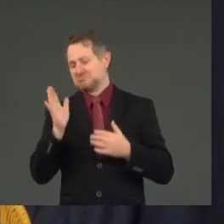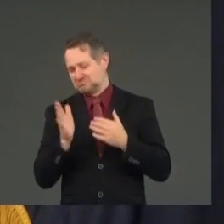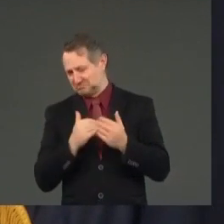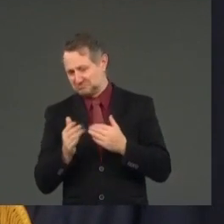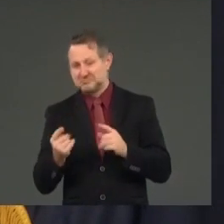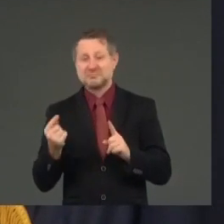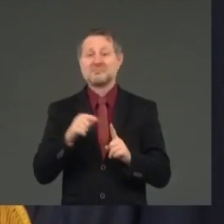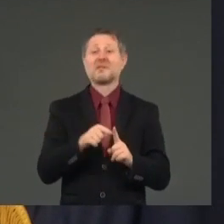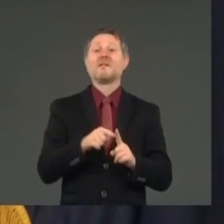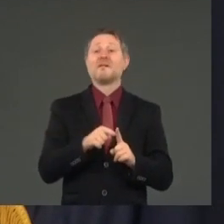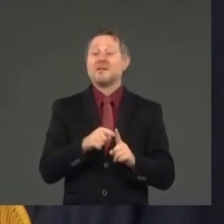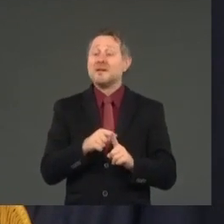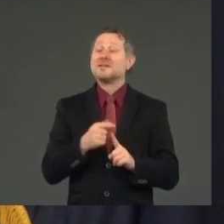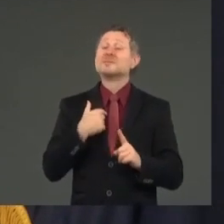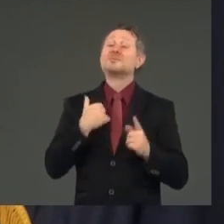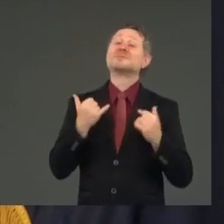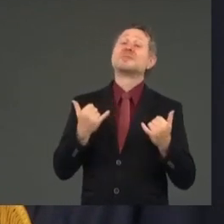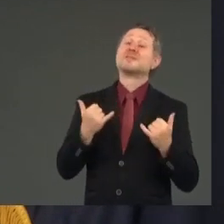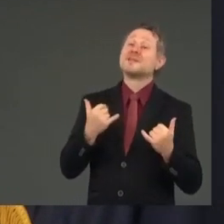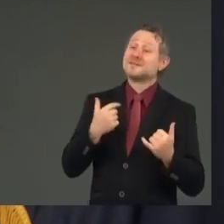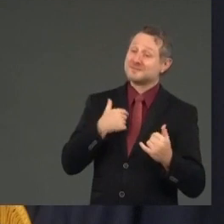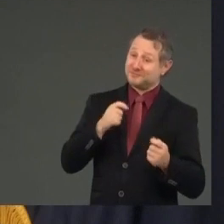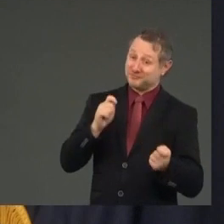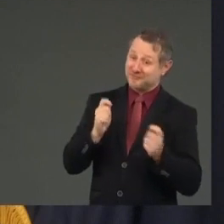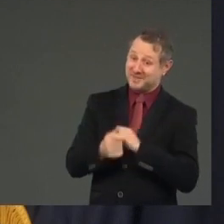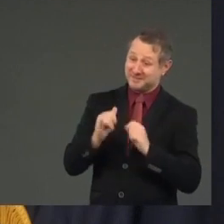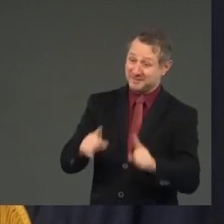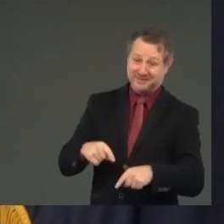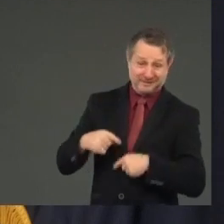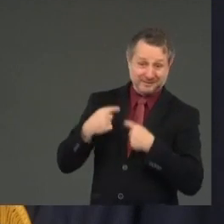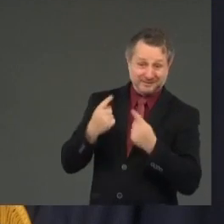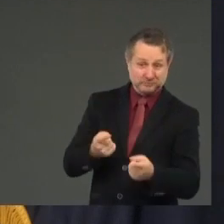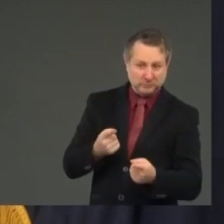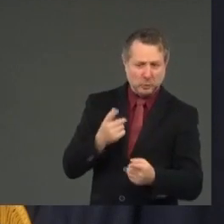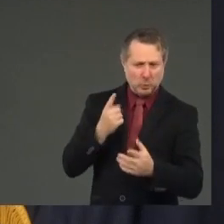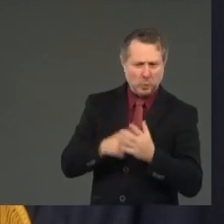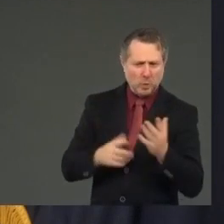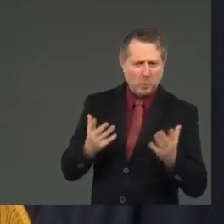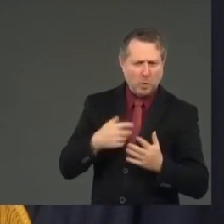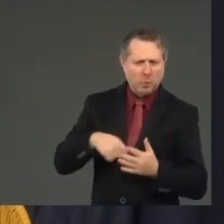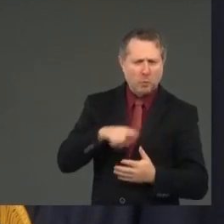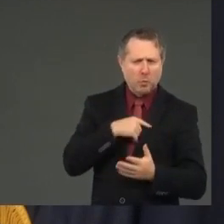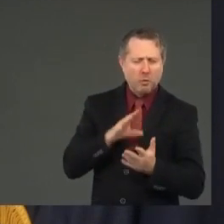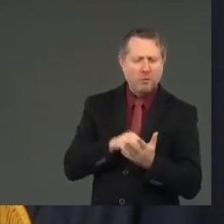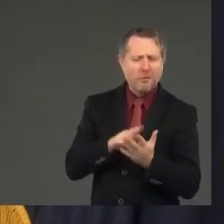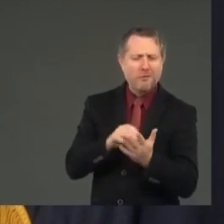SHIFT OF THIS CORONAVIRUS.